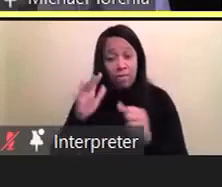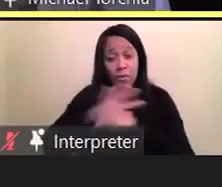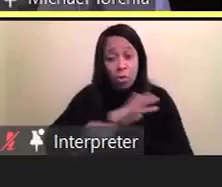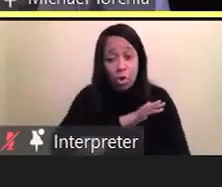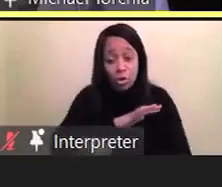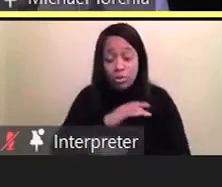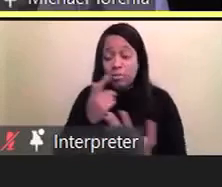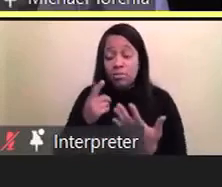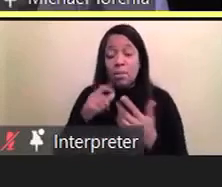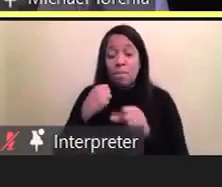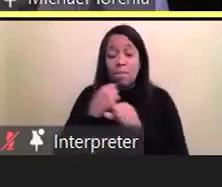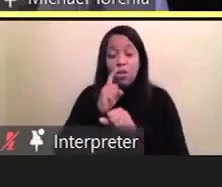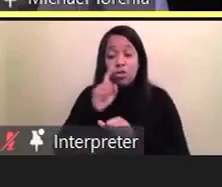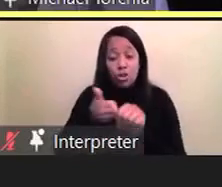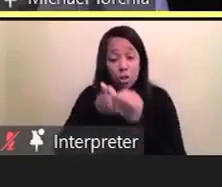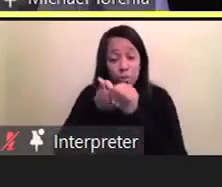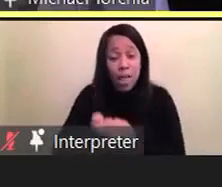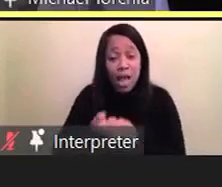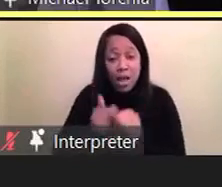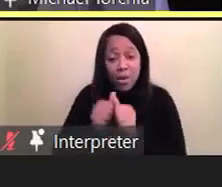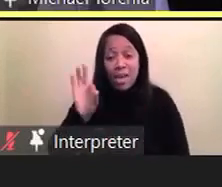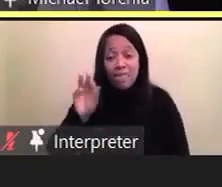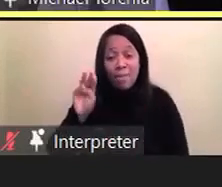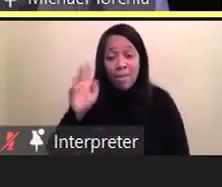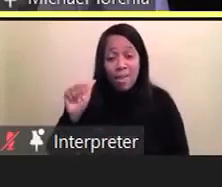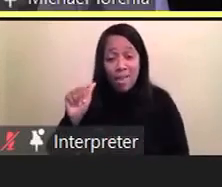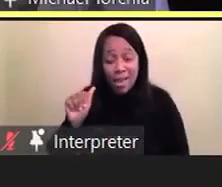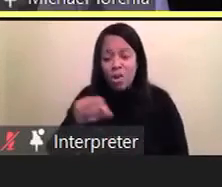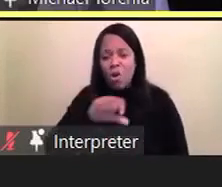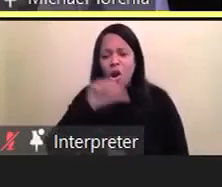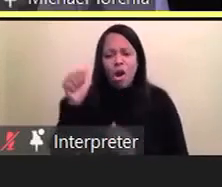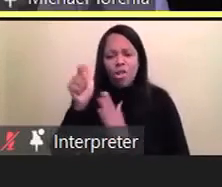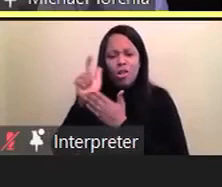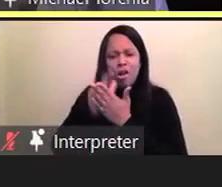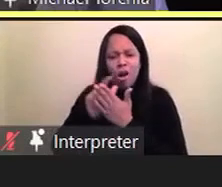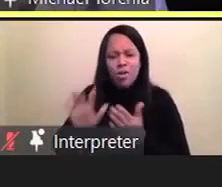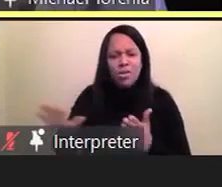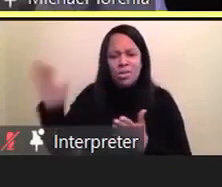Are you complying with other statutes? So there's a policy and procedure